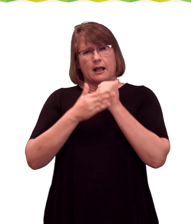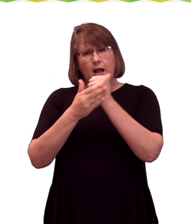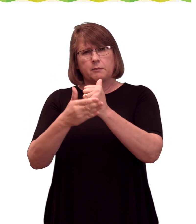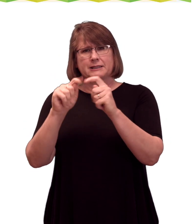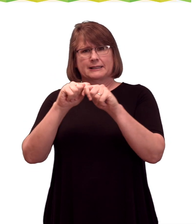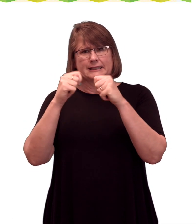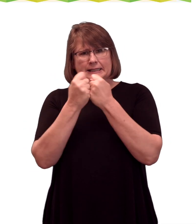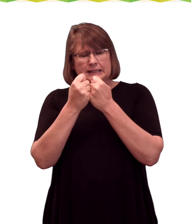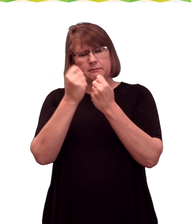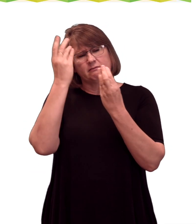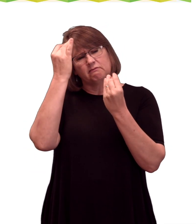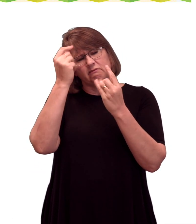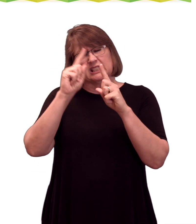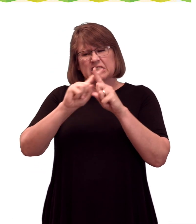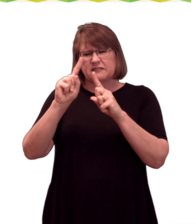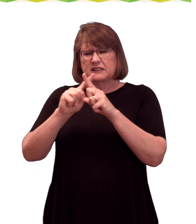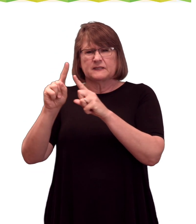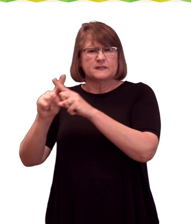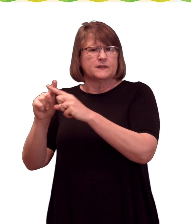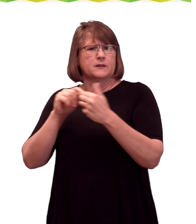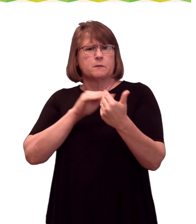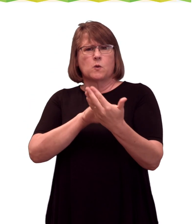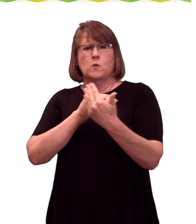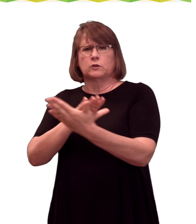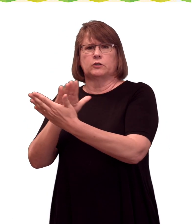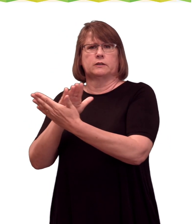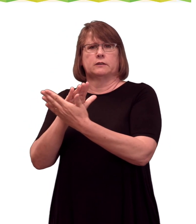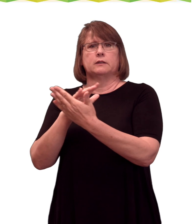The prompts help teams to think about many different approaches